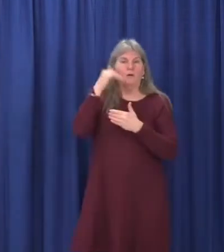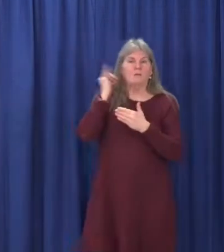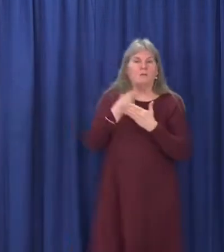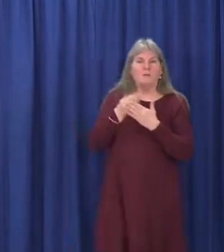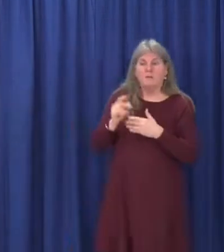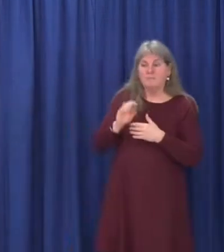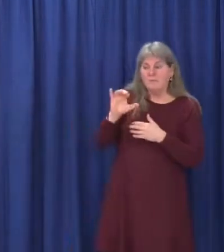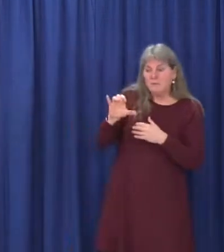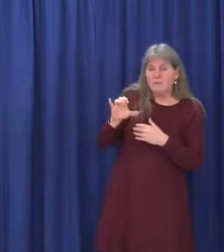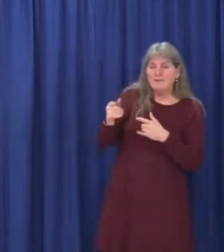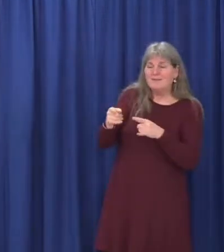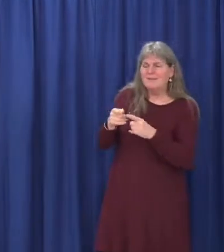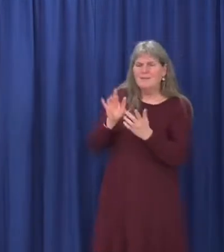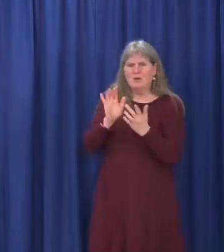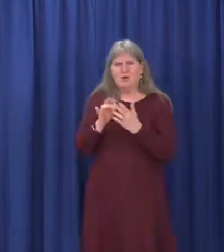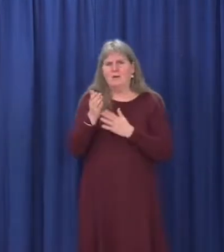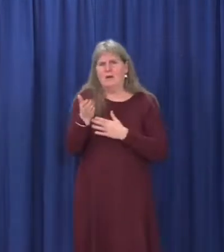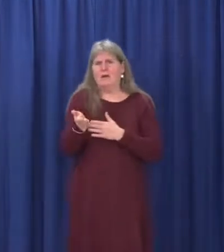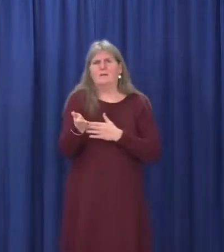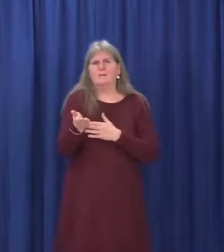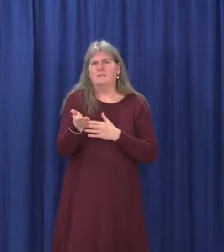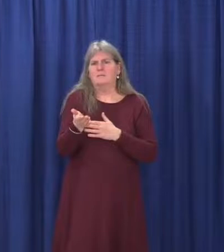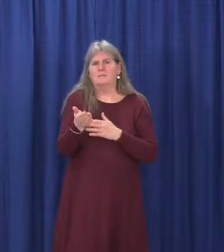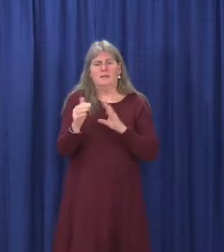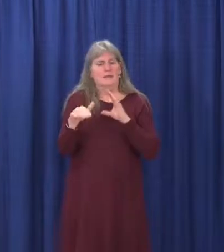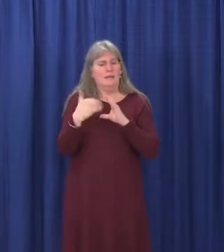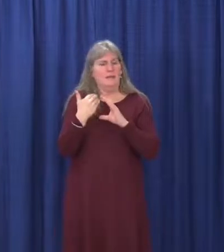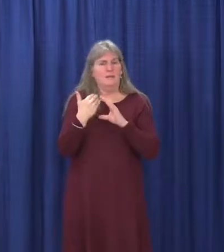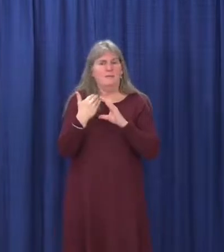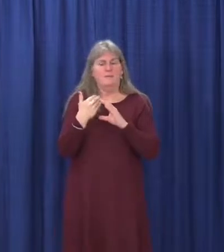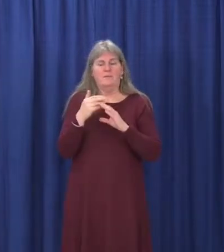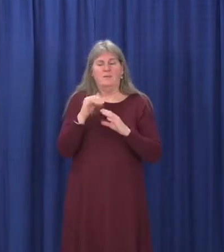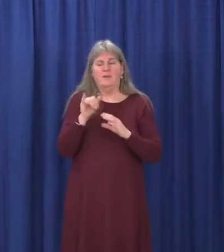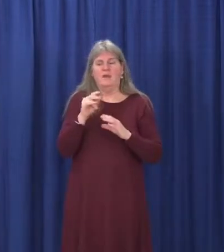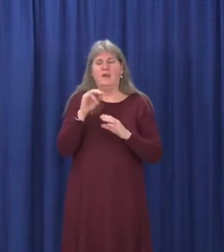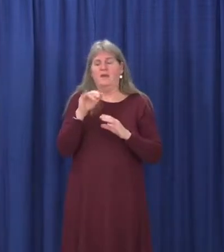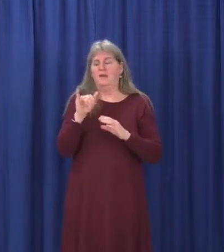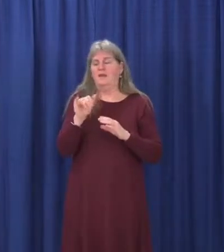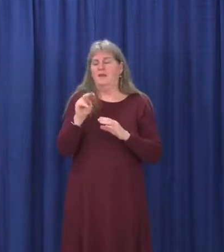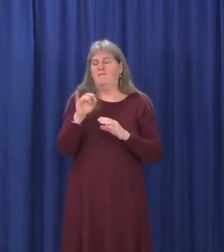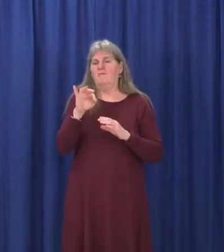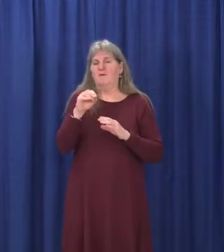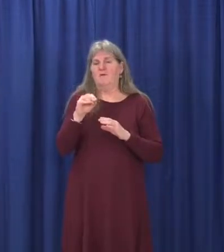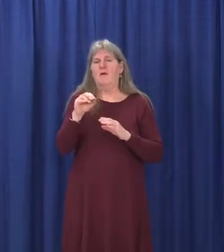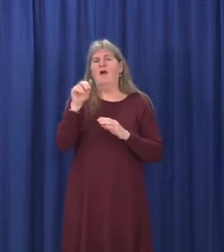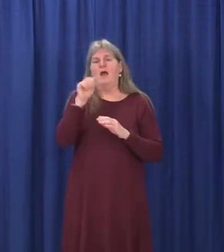please feel free to-- to send an email to info@tiayukon.com.